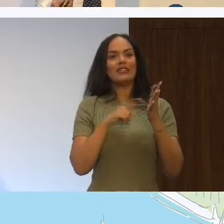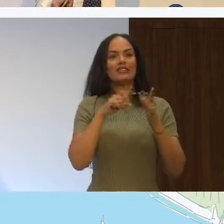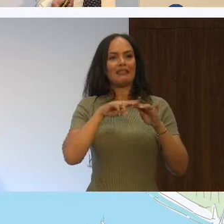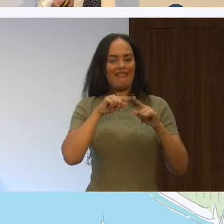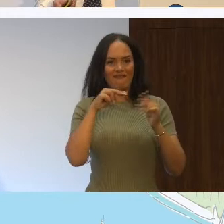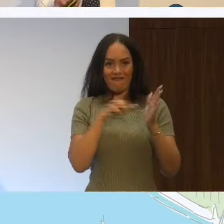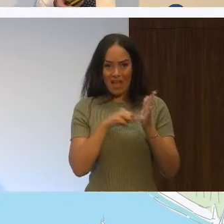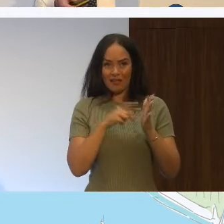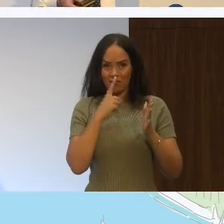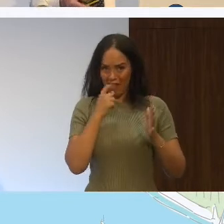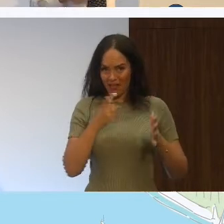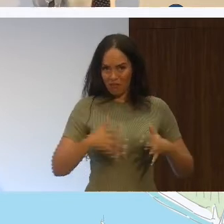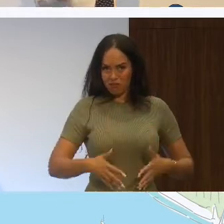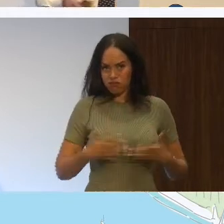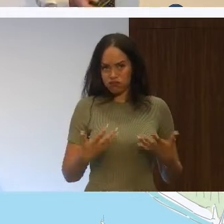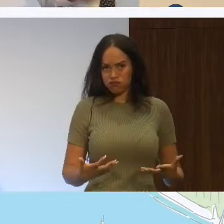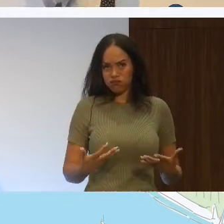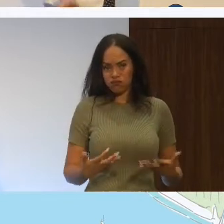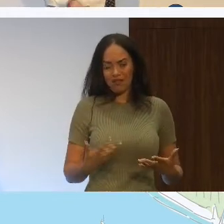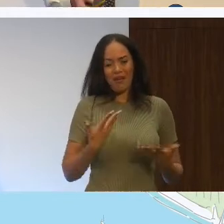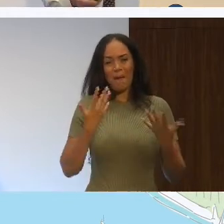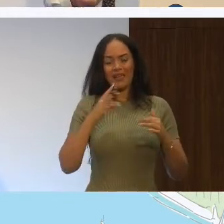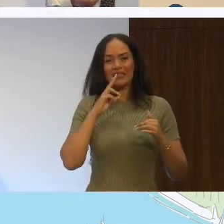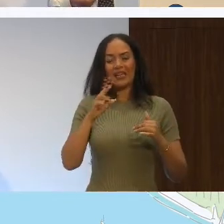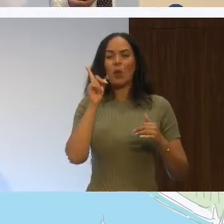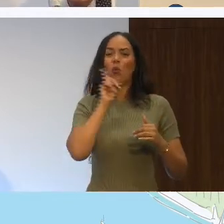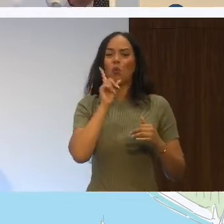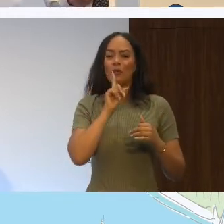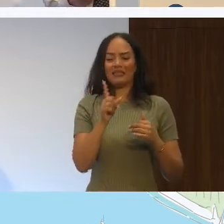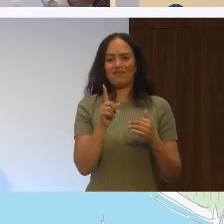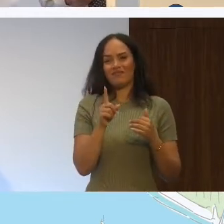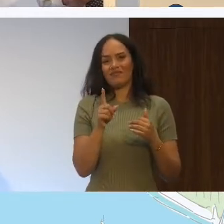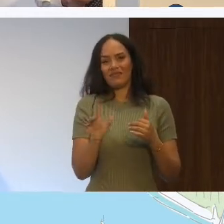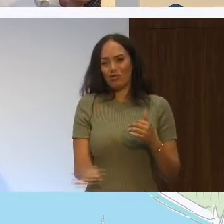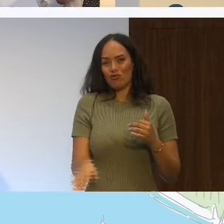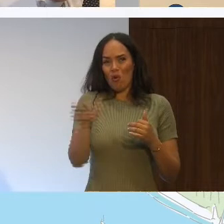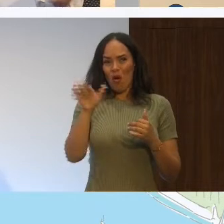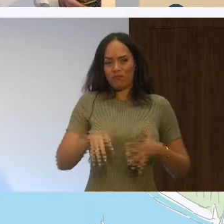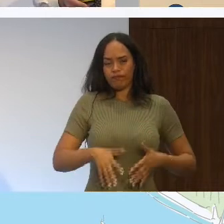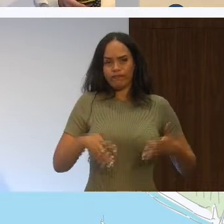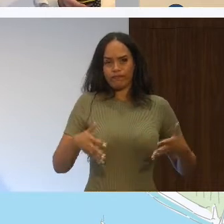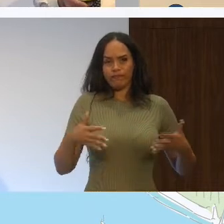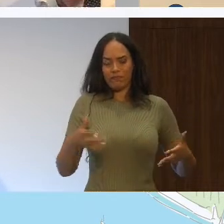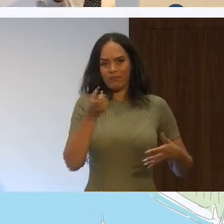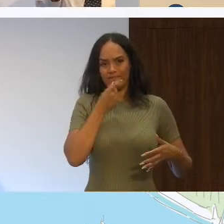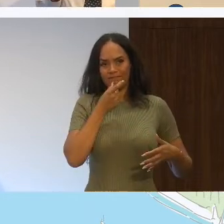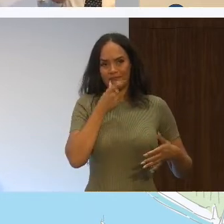Prozotifin as teenagers and it can cause lots of weight gain. And then there are other side effects of topiramate.